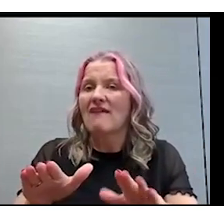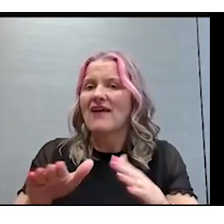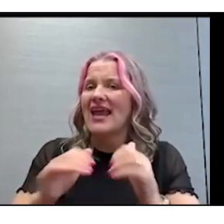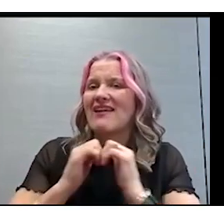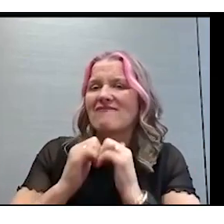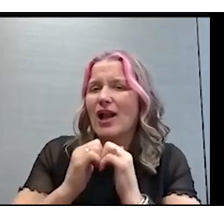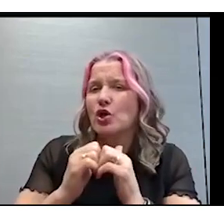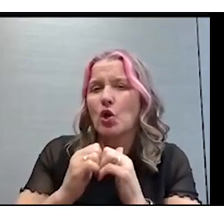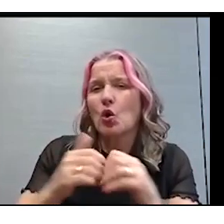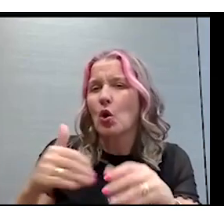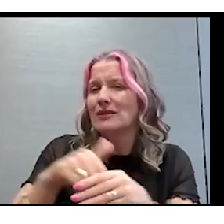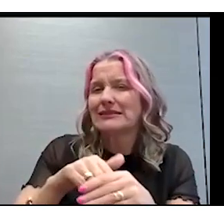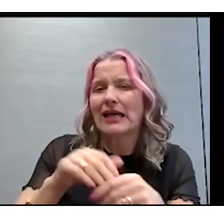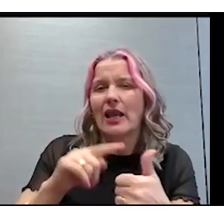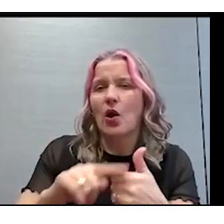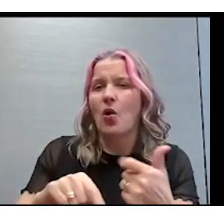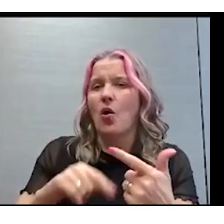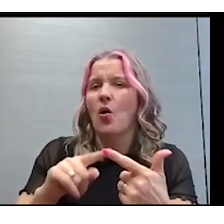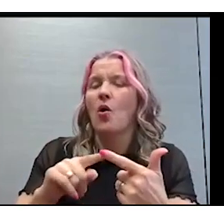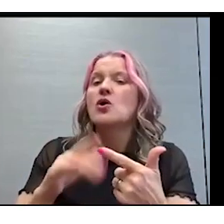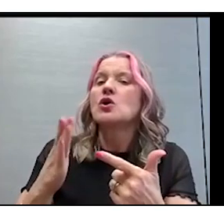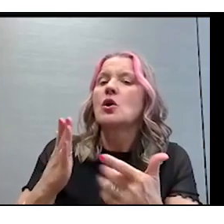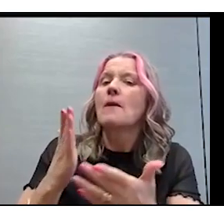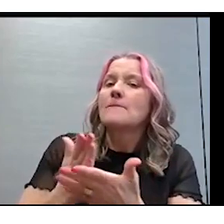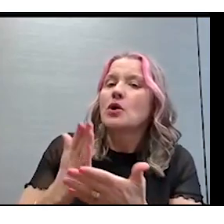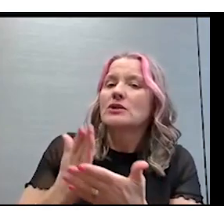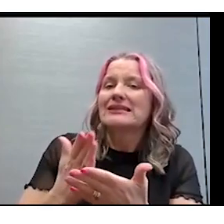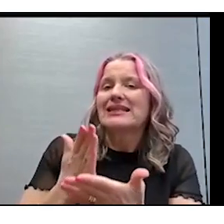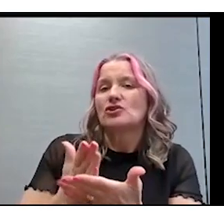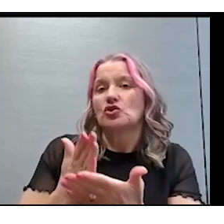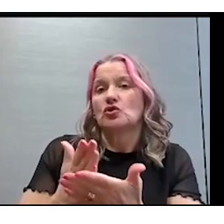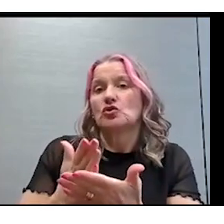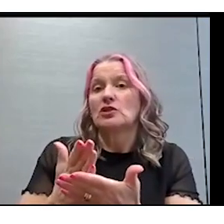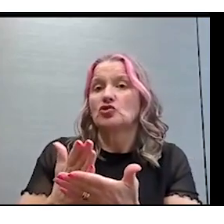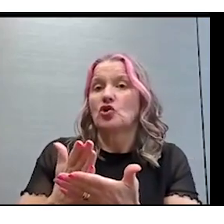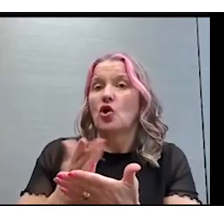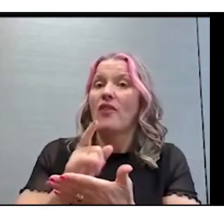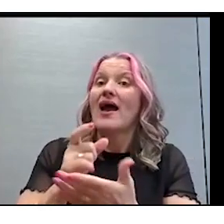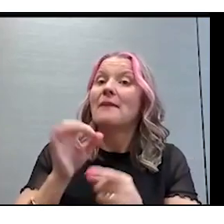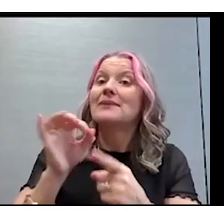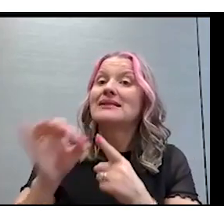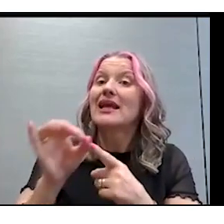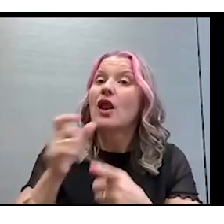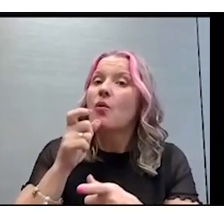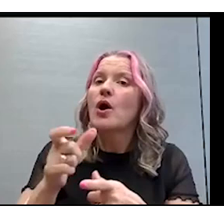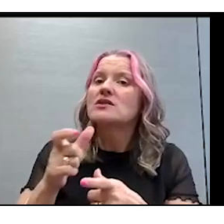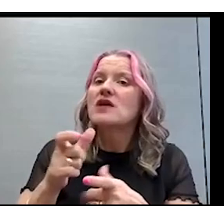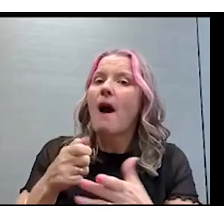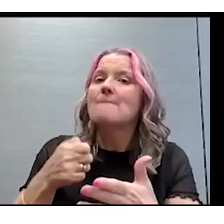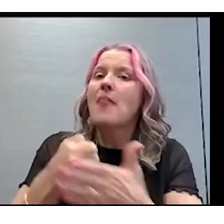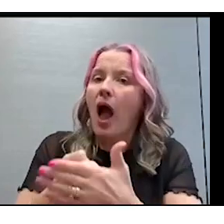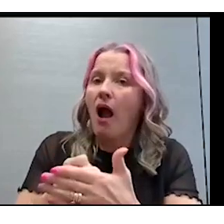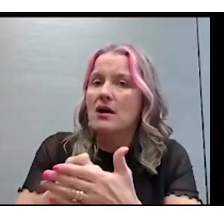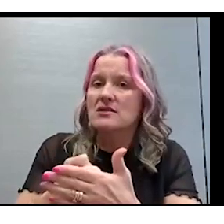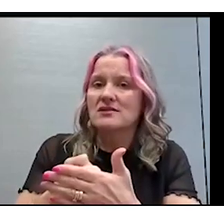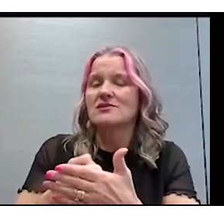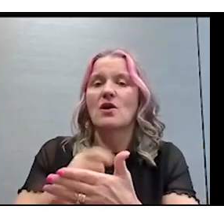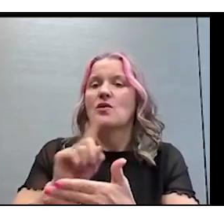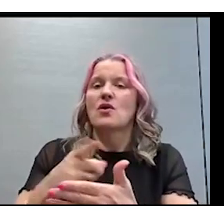there or you must ensure that these particular words are blocked so you can never respond to